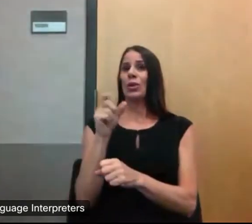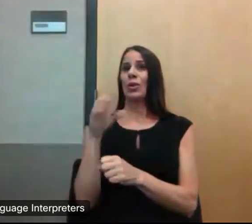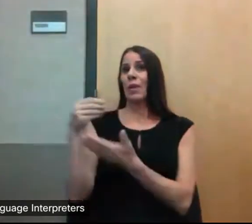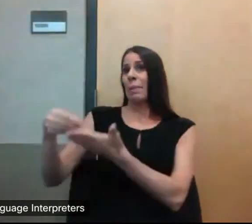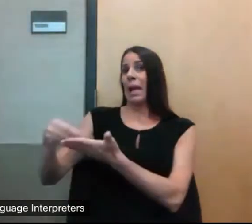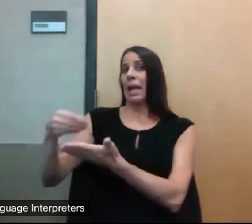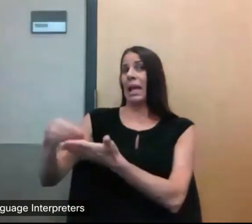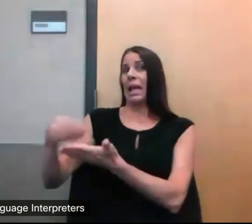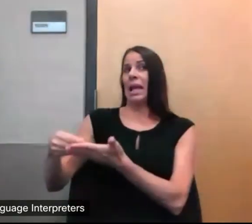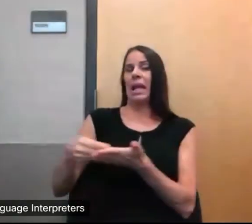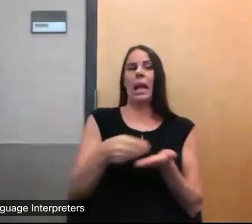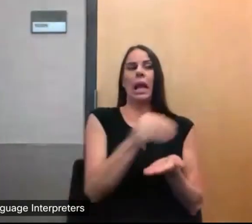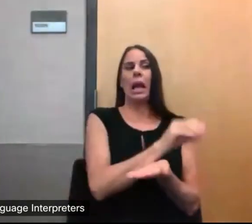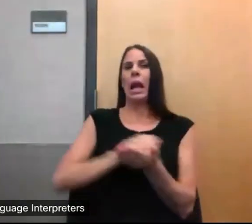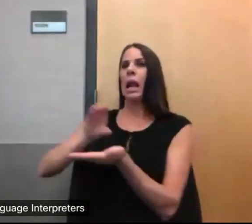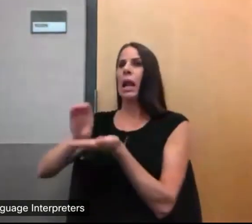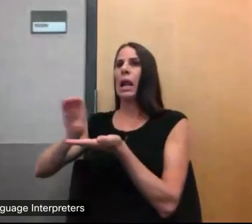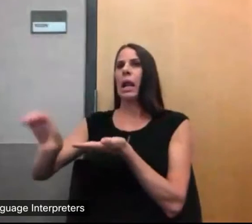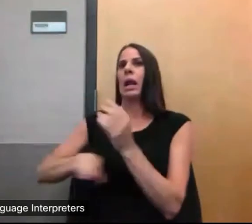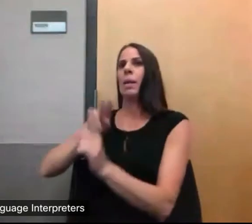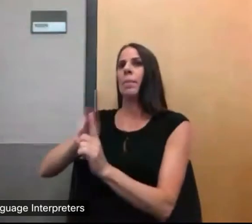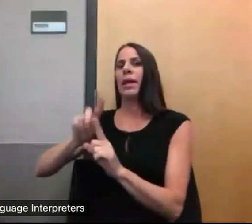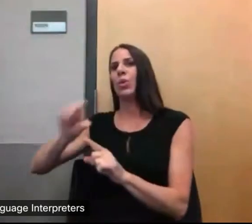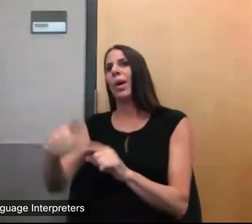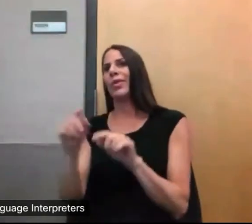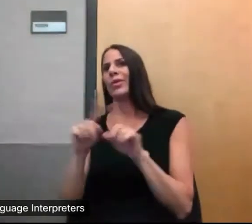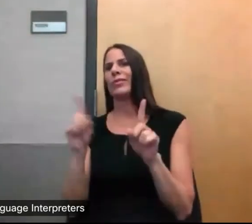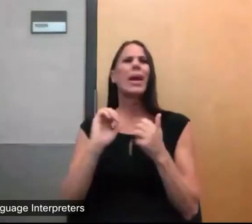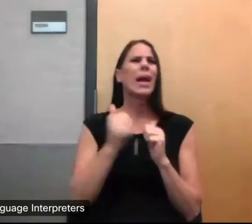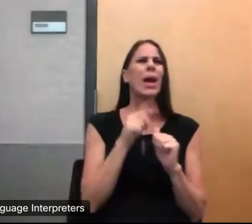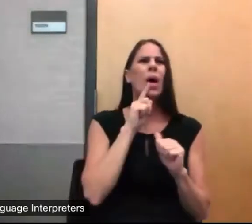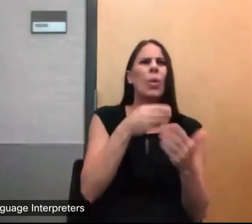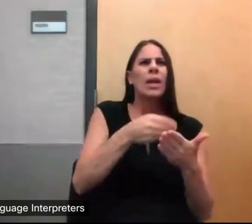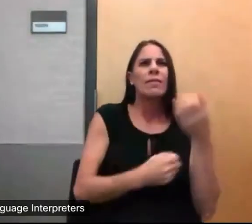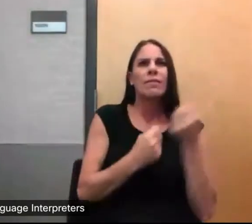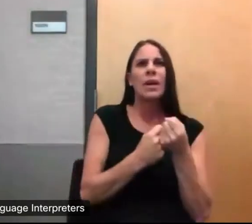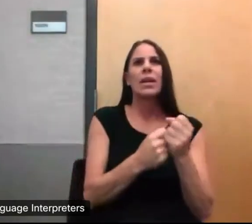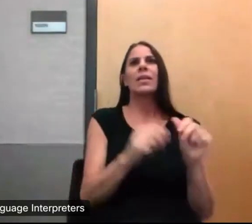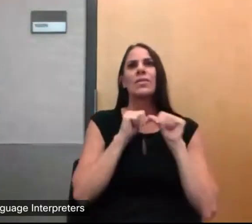And so how do we, how are we funding these long term campaigns? Because it is a real